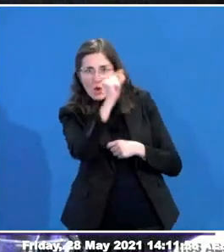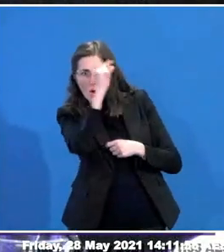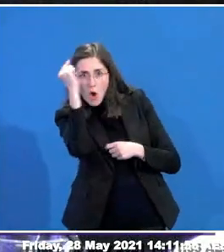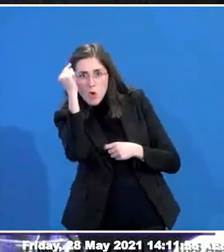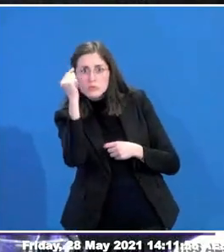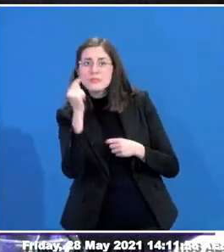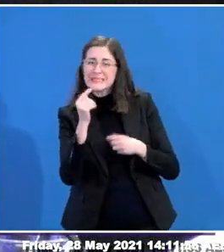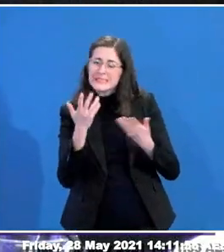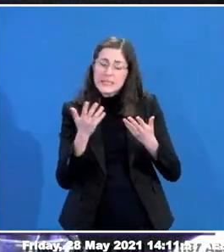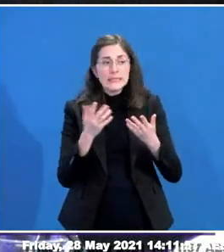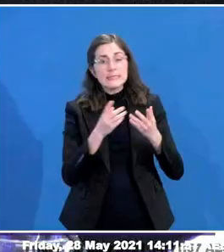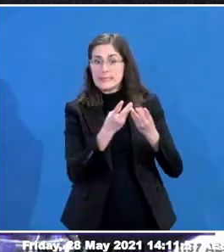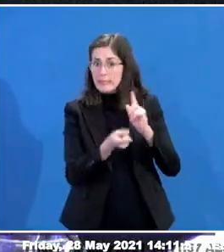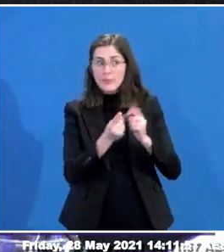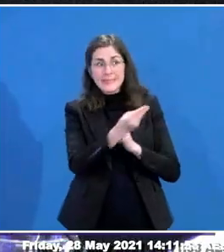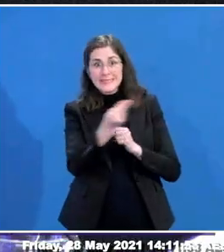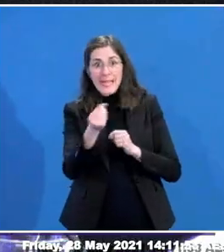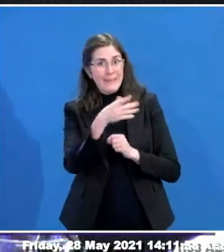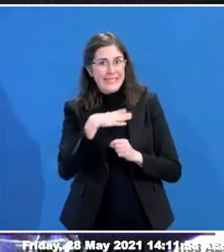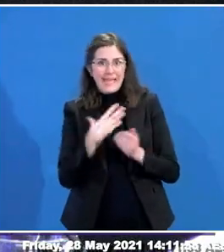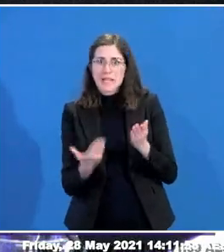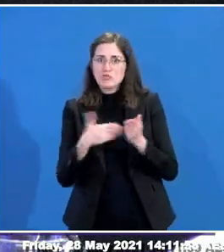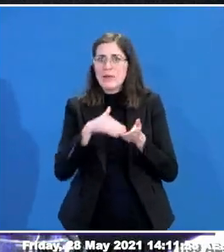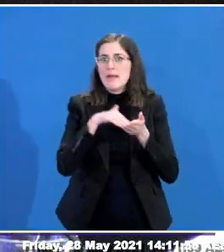but we do realise some participants will need assistance with that.